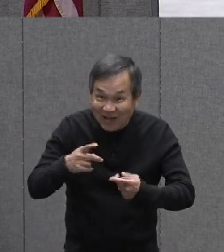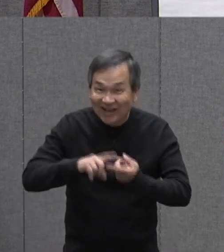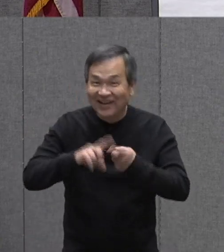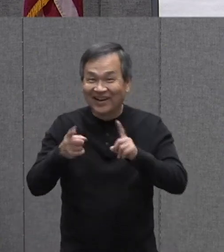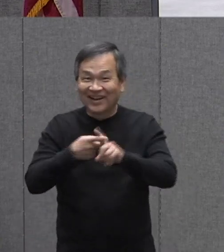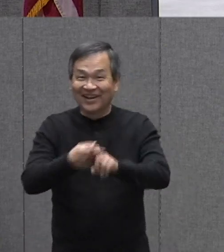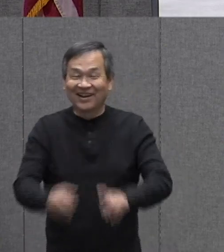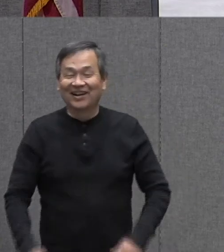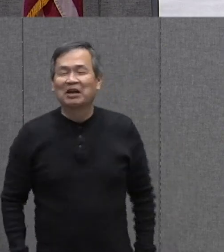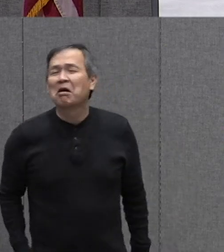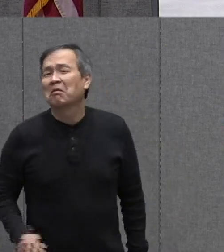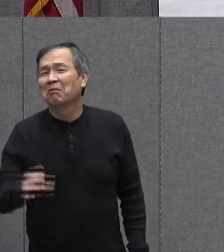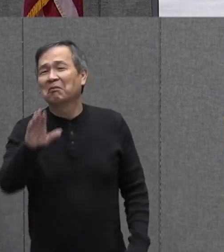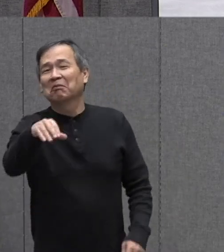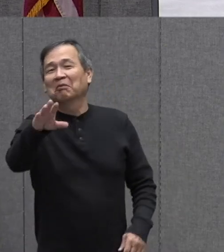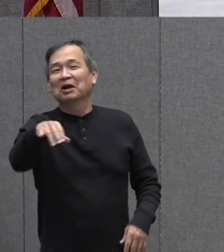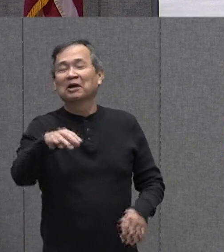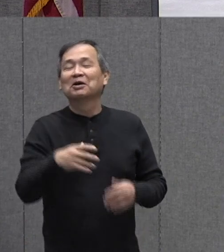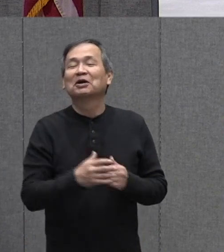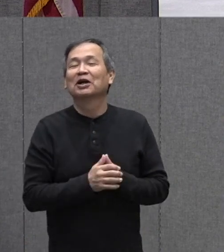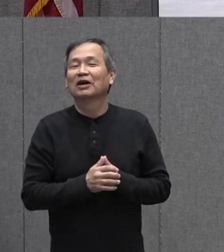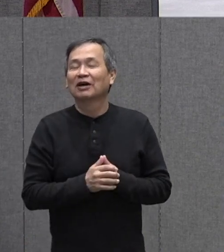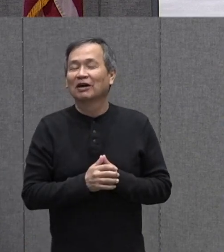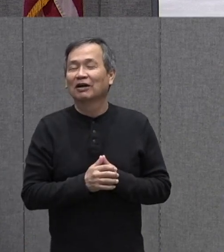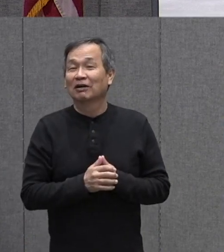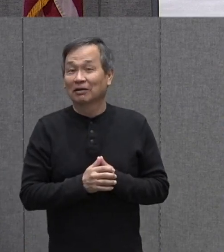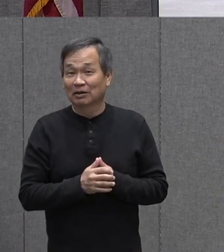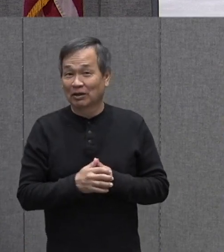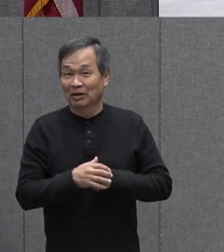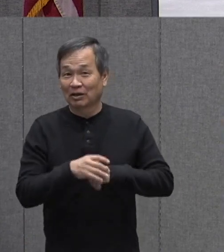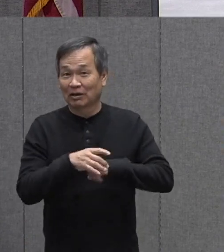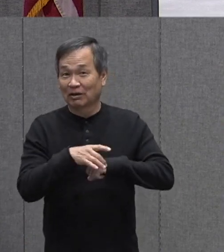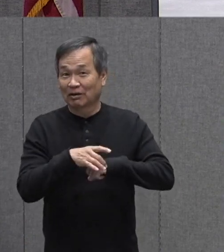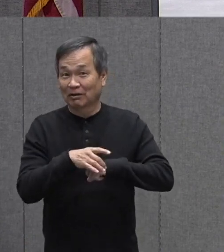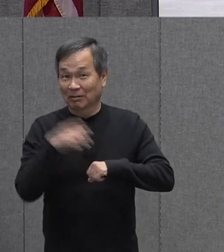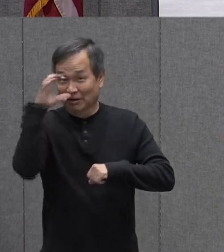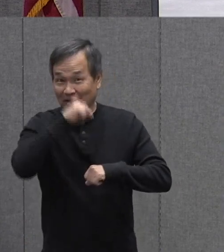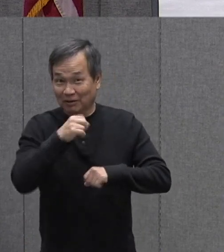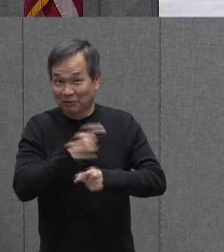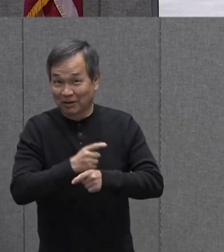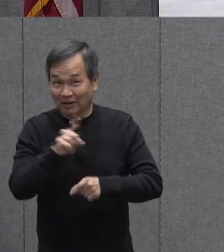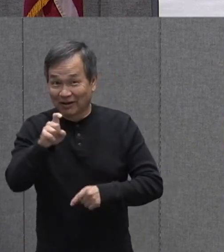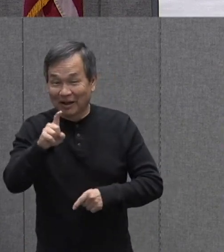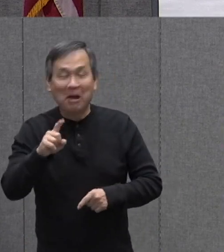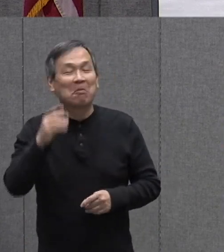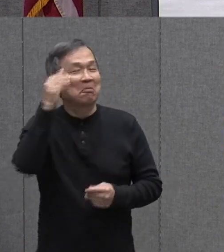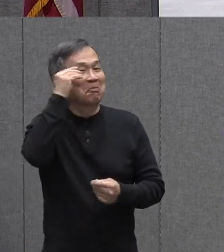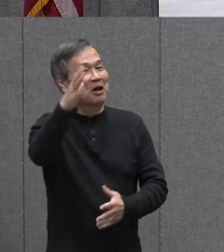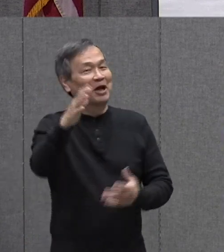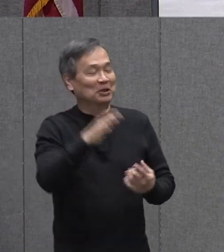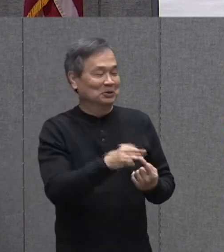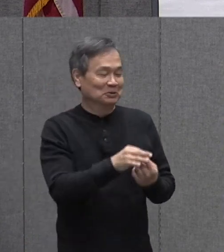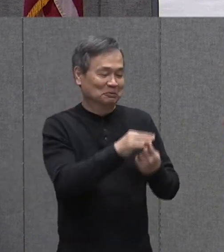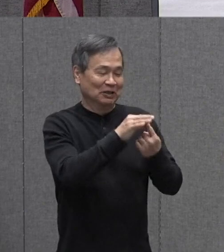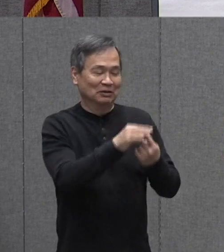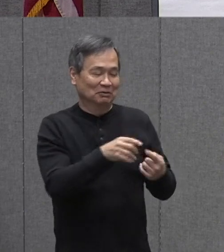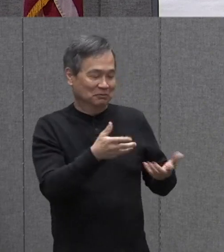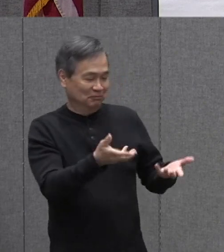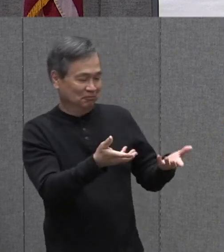I wonder if how many of you were able to guess the word Earth? I think the Earth is pretty special, and I was trying to ask questions,